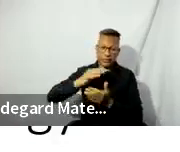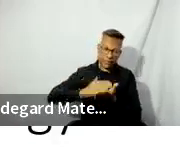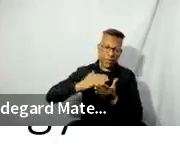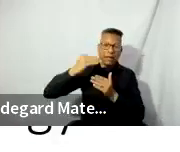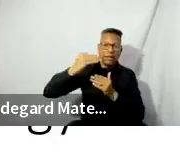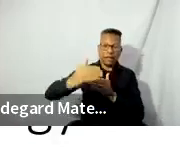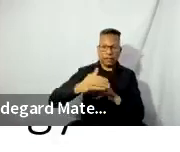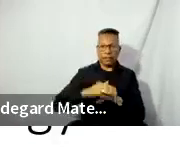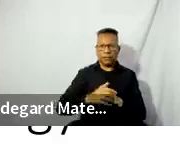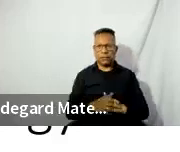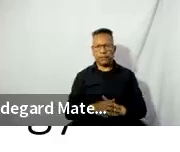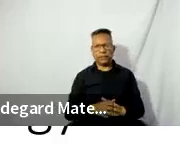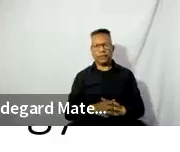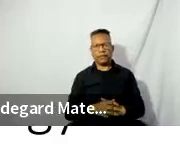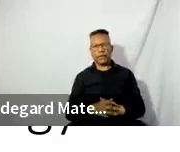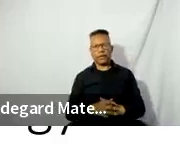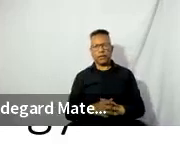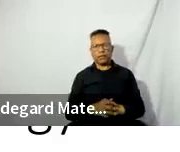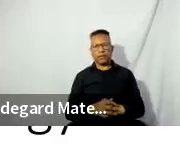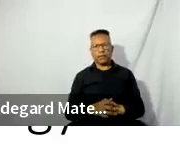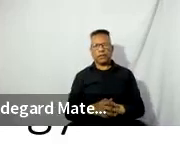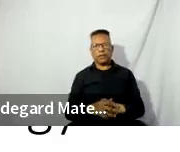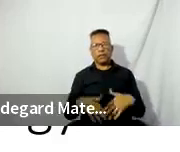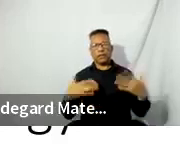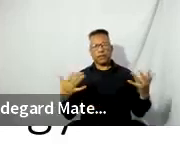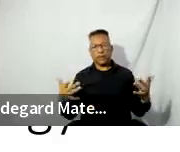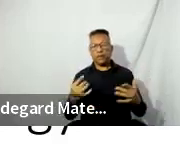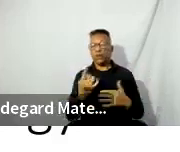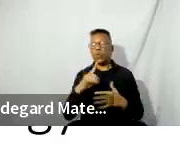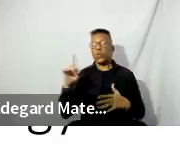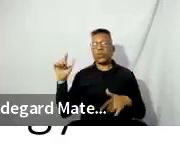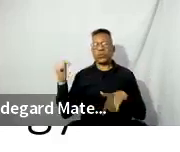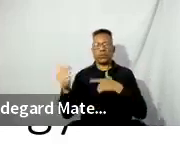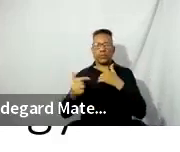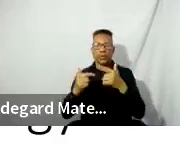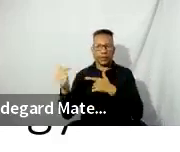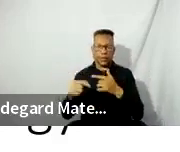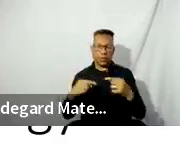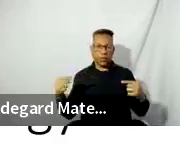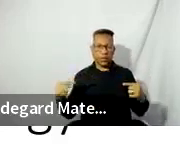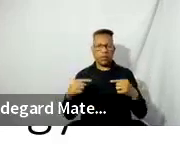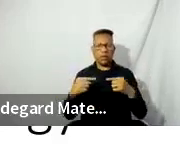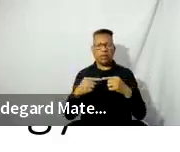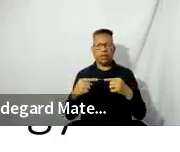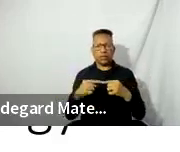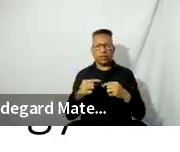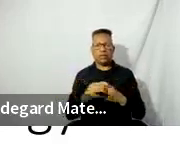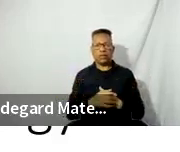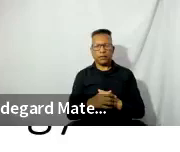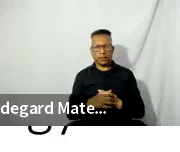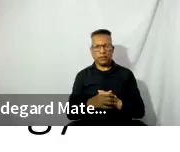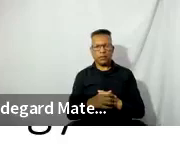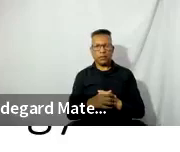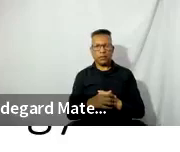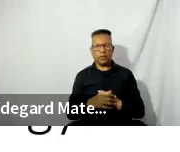e, there is one chapter wholly devoted to the language development ent in this particular work ent in this particular work of in this particular work of the higher the history